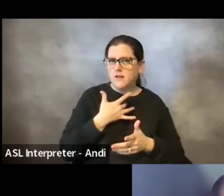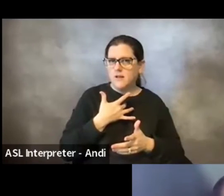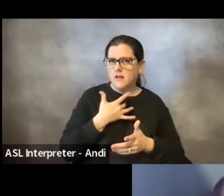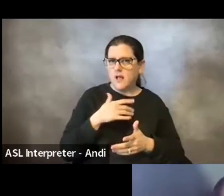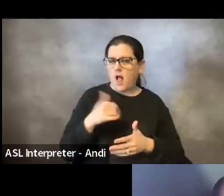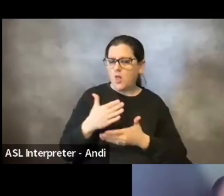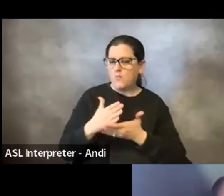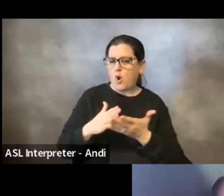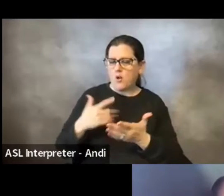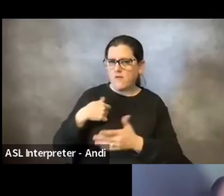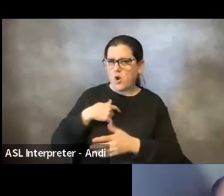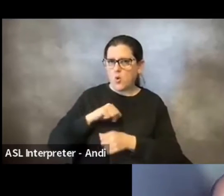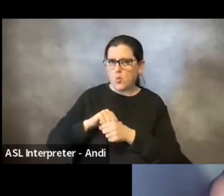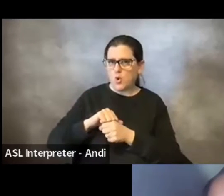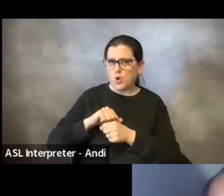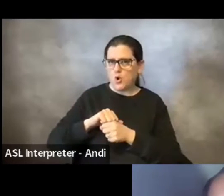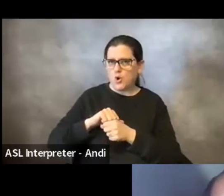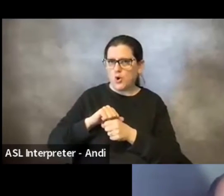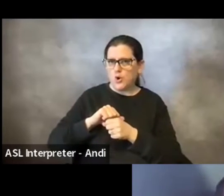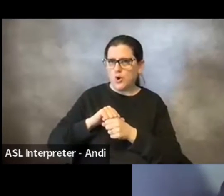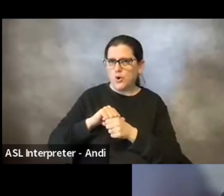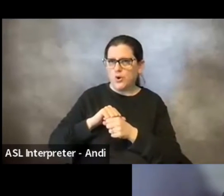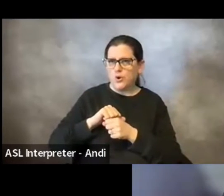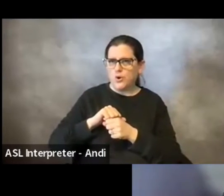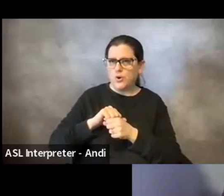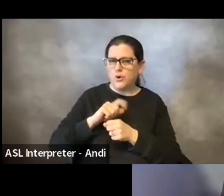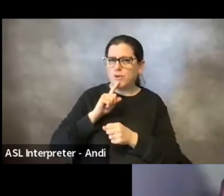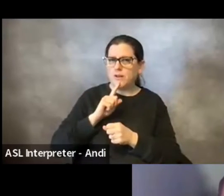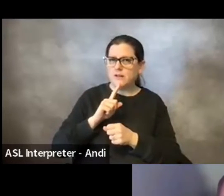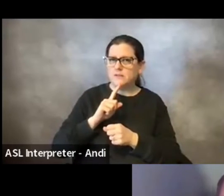is actually talking with individuals about their